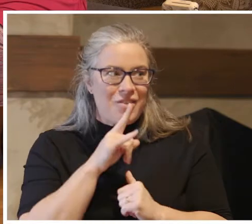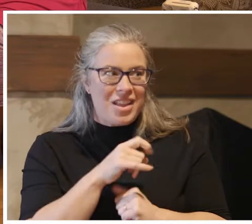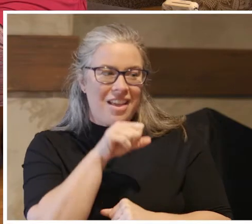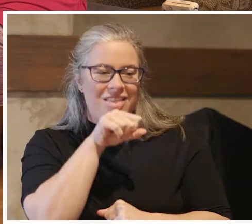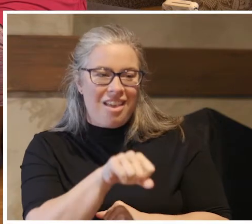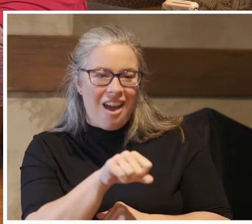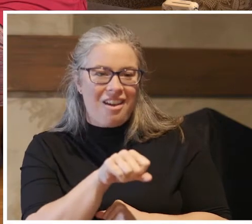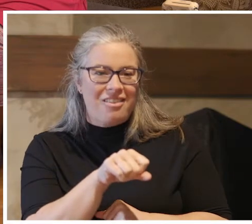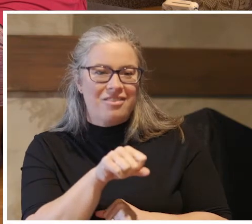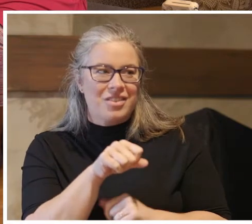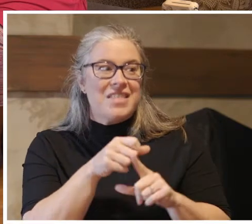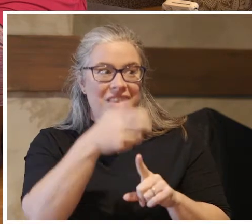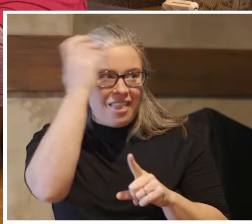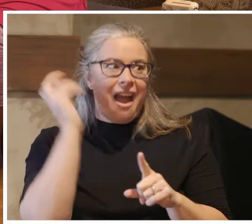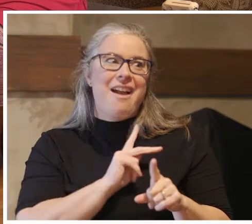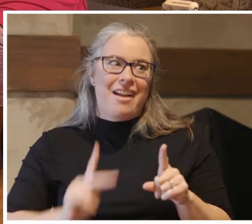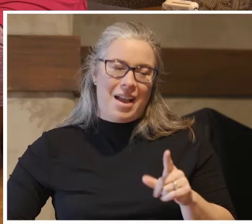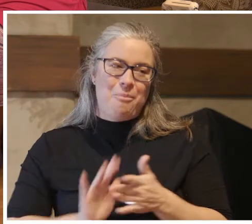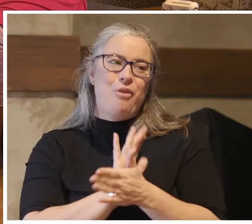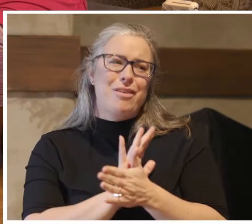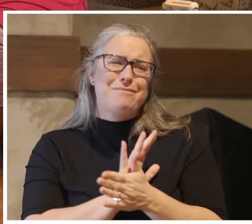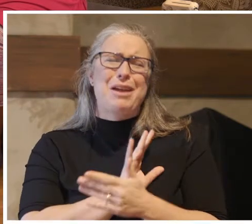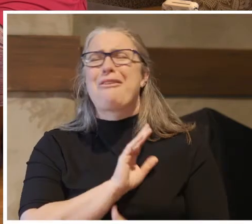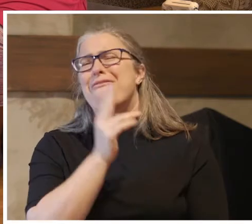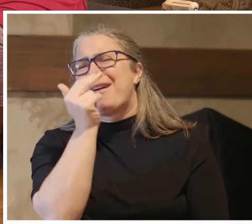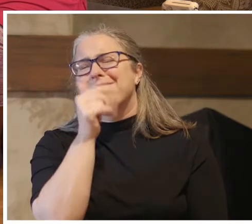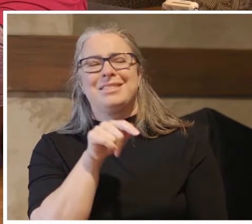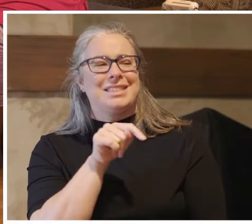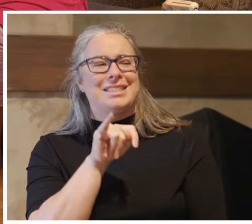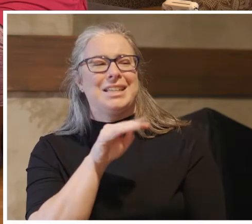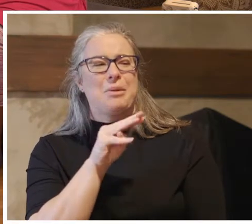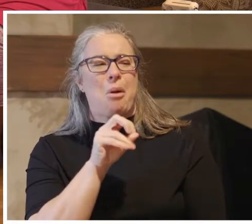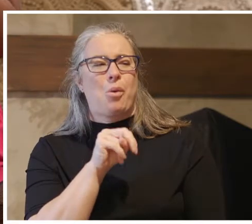I really loved them in "The Lion King." They were super fun.